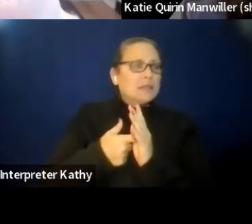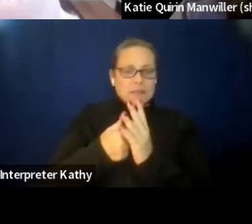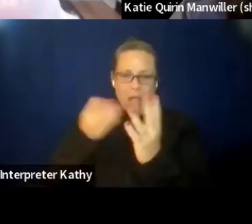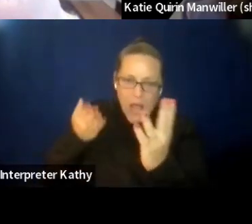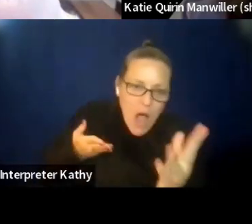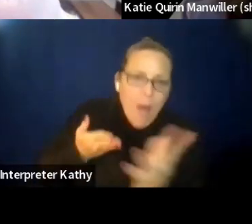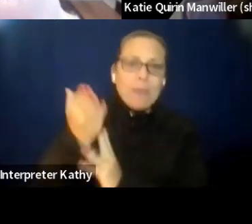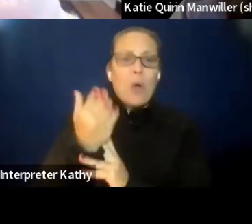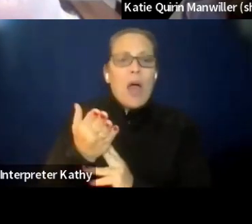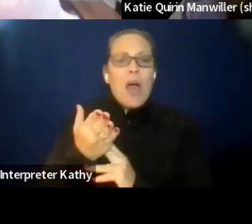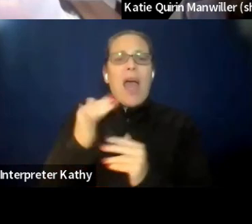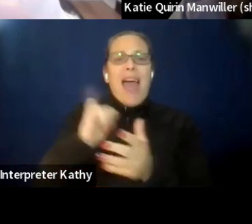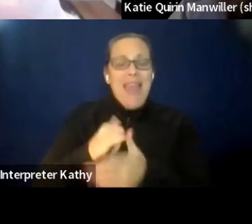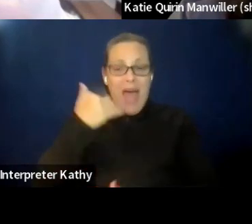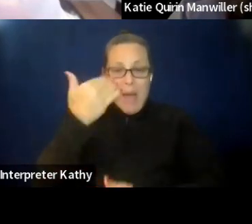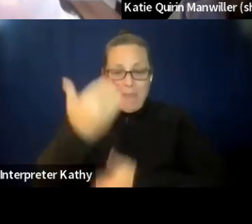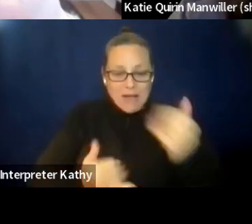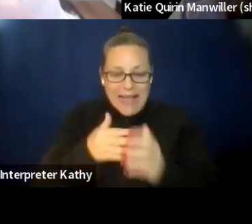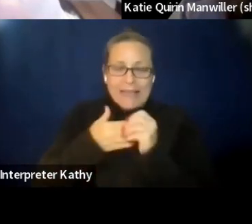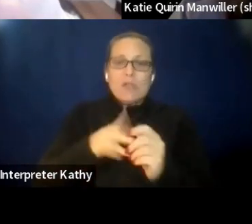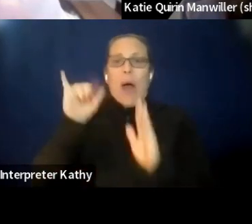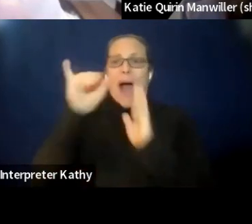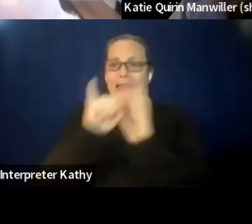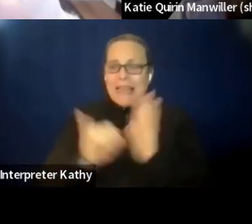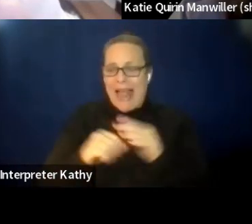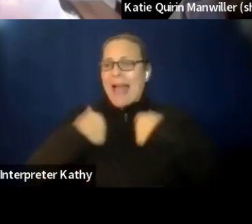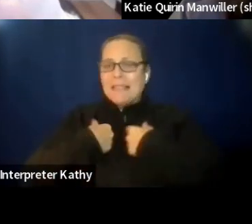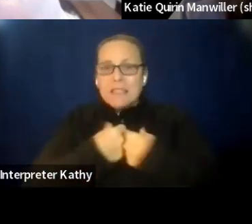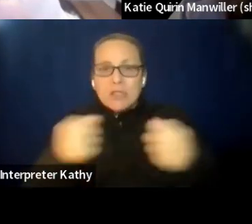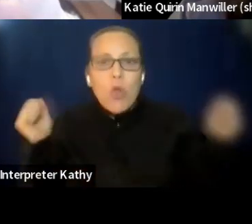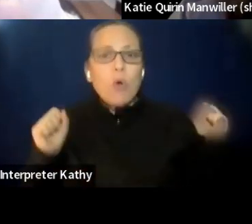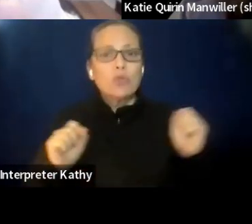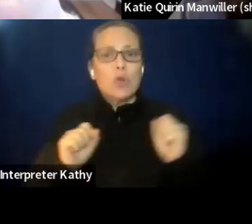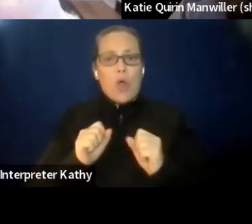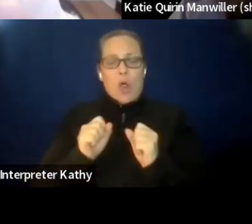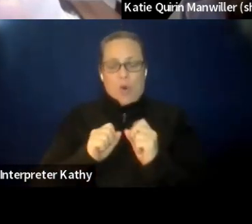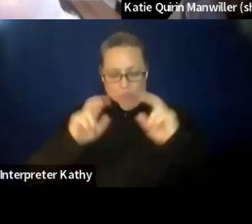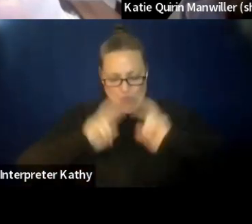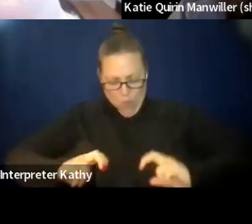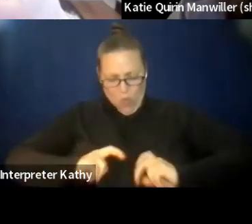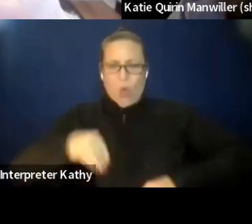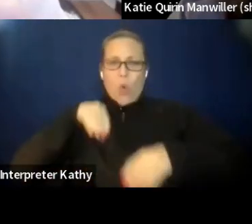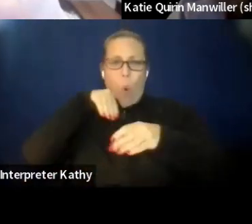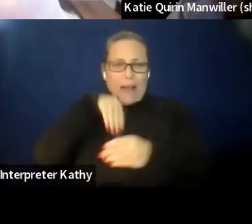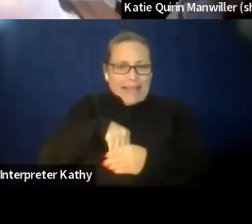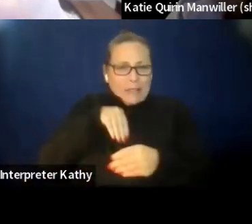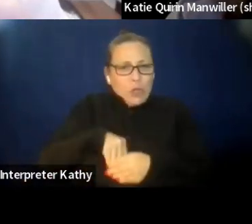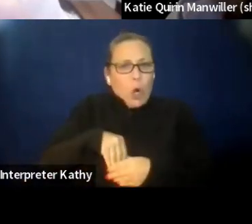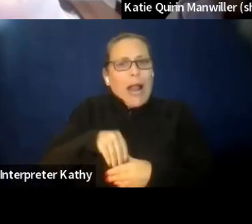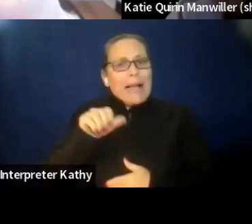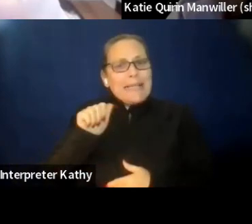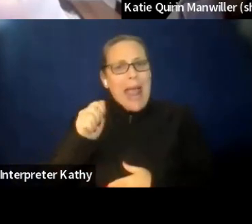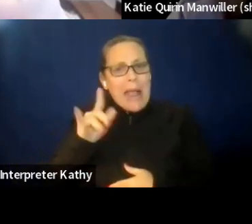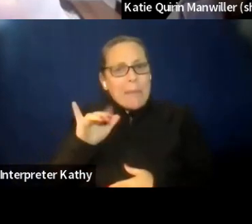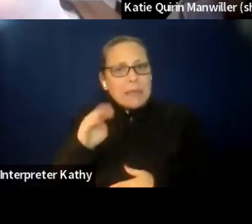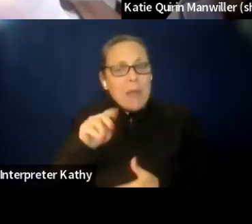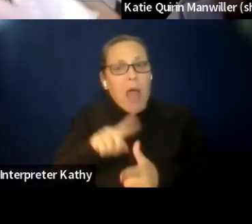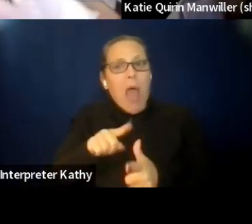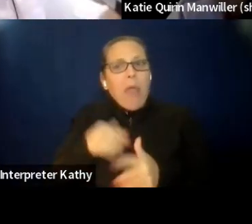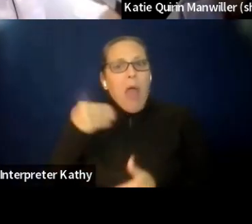hit a wall. And then it has to come out and then there's this process of coming into identity and disclosure and working